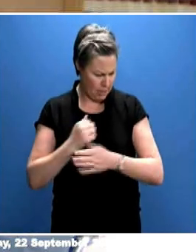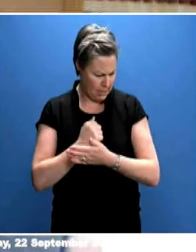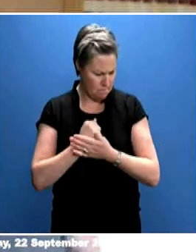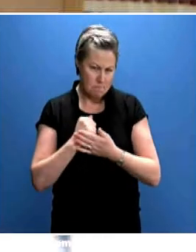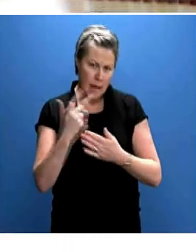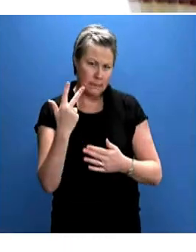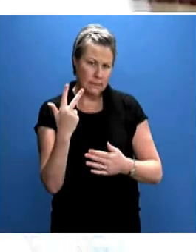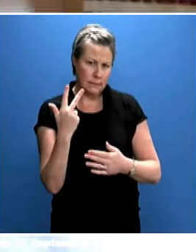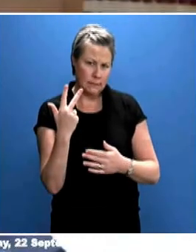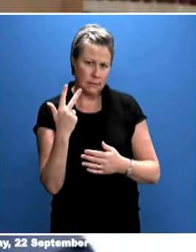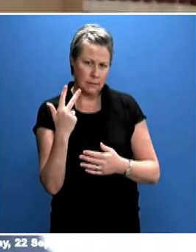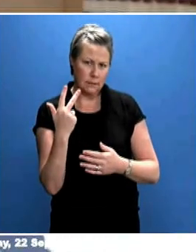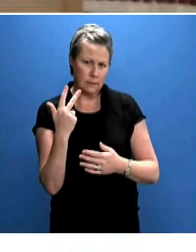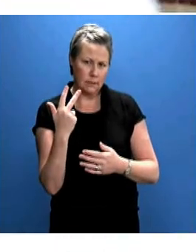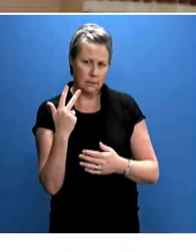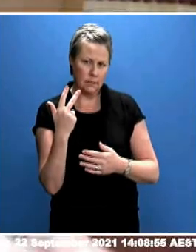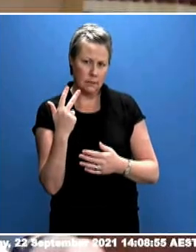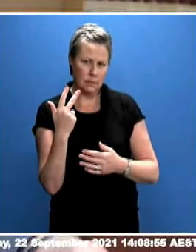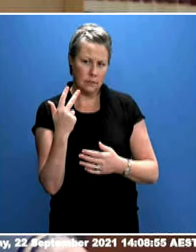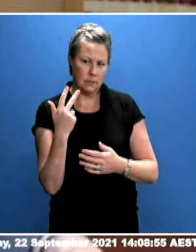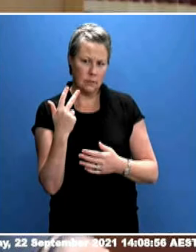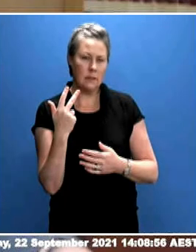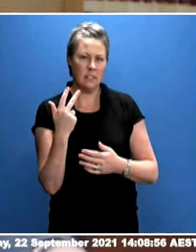I'm just checking --- and there are stats in there.